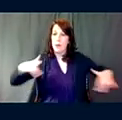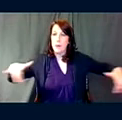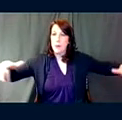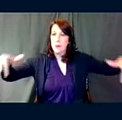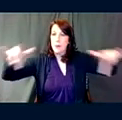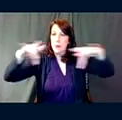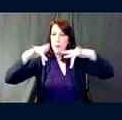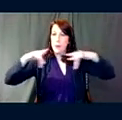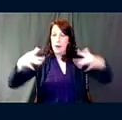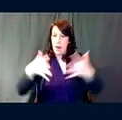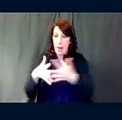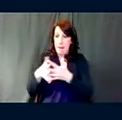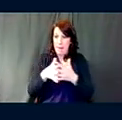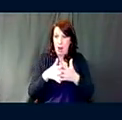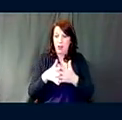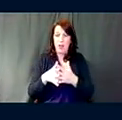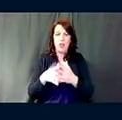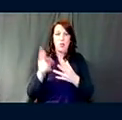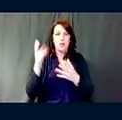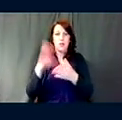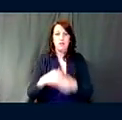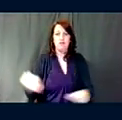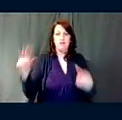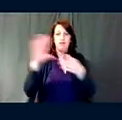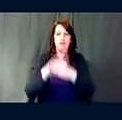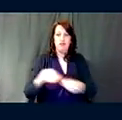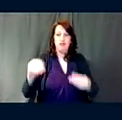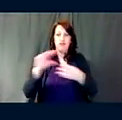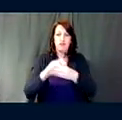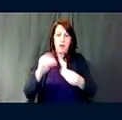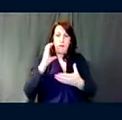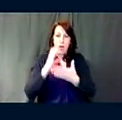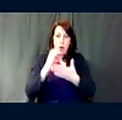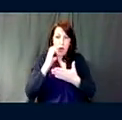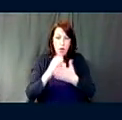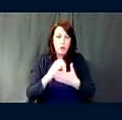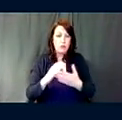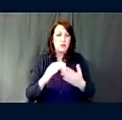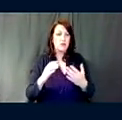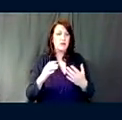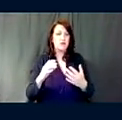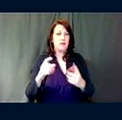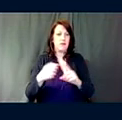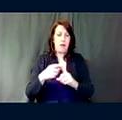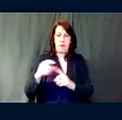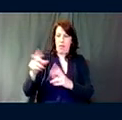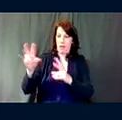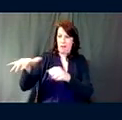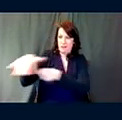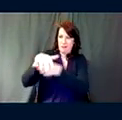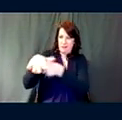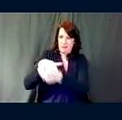AMERICA YOU'LL SEE A LOT OF